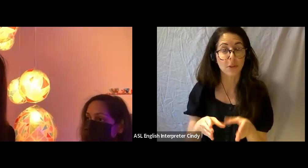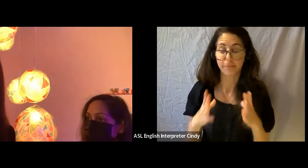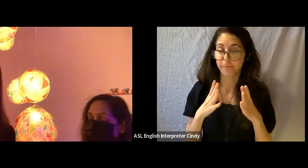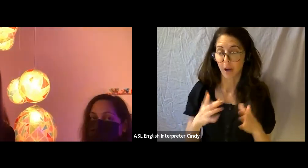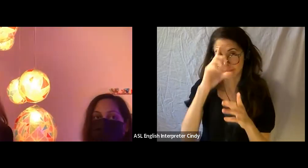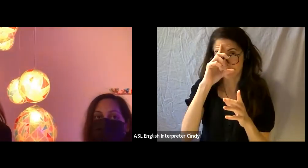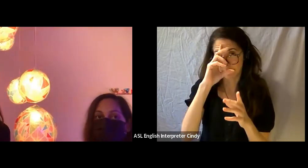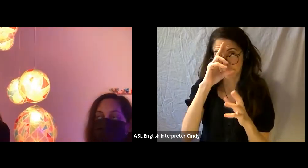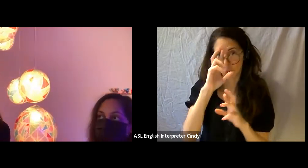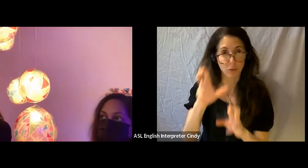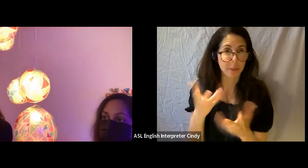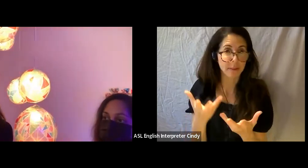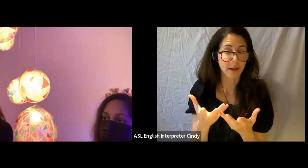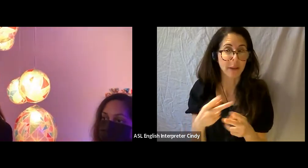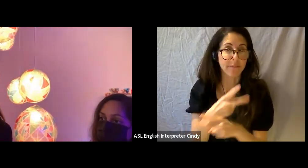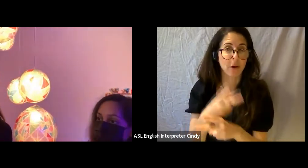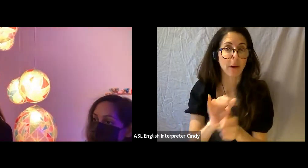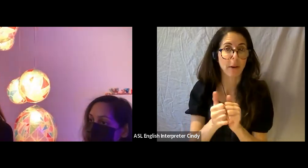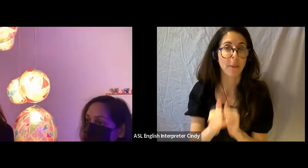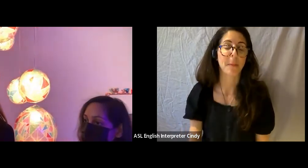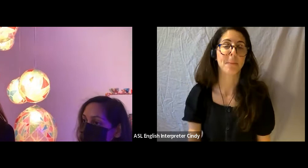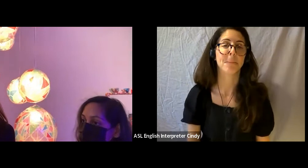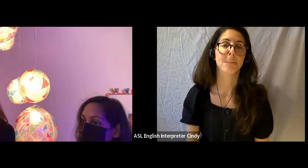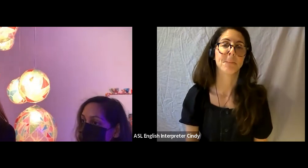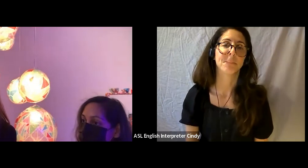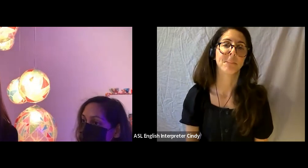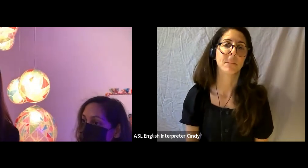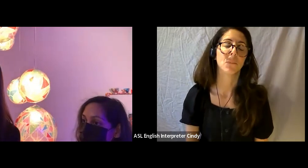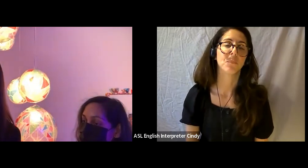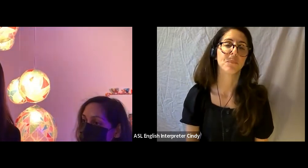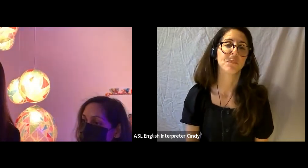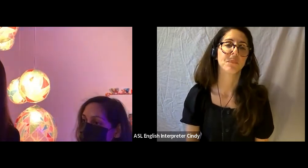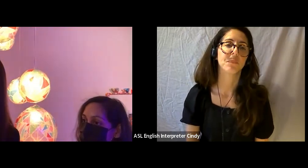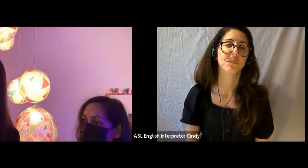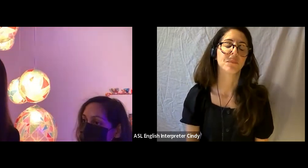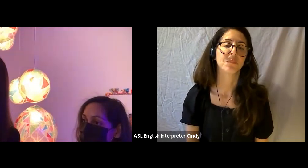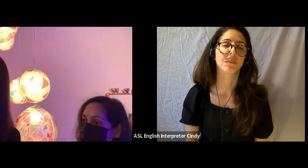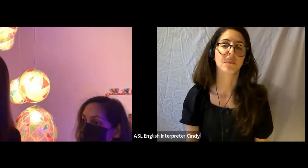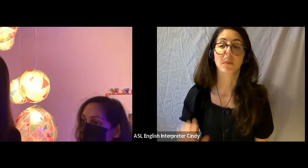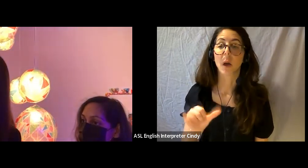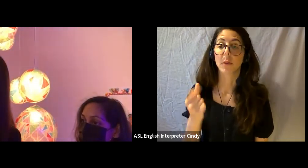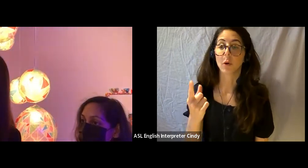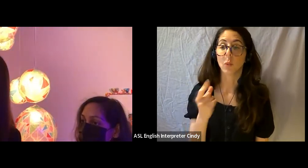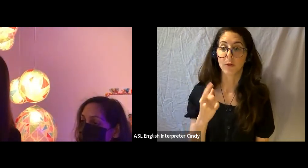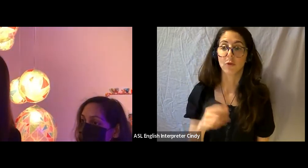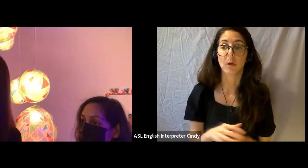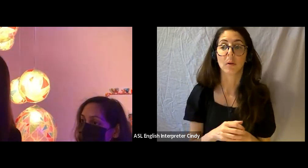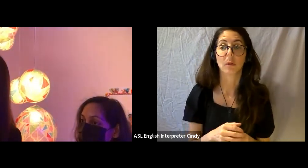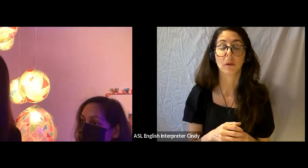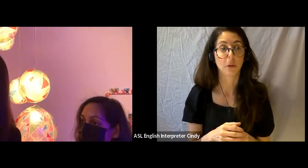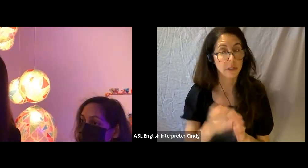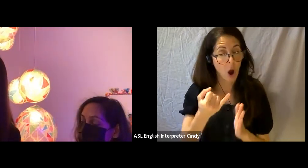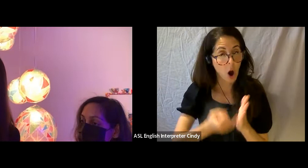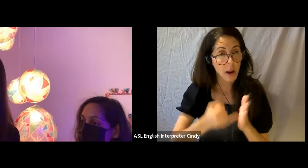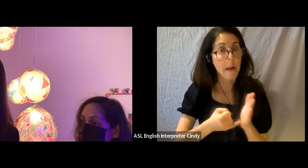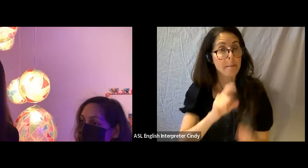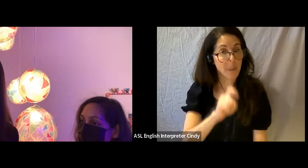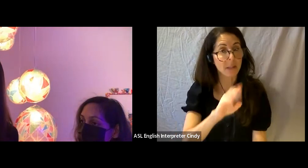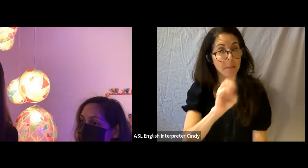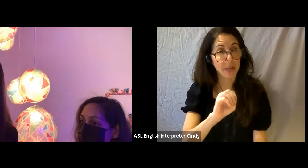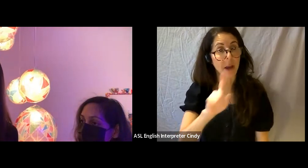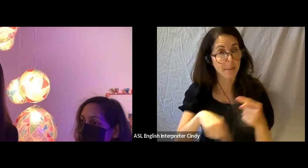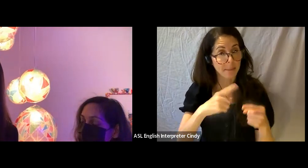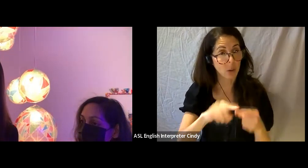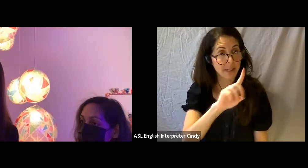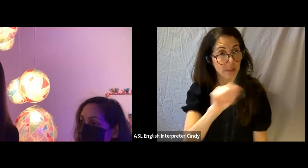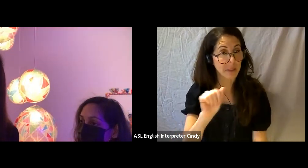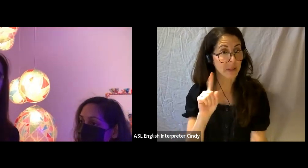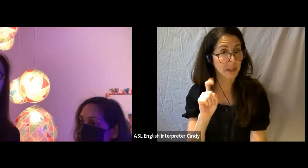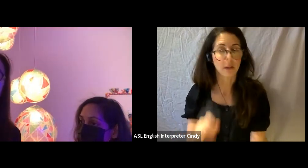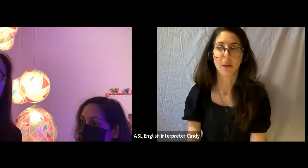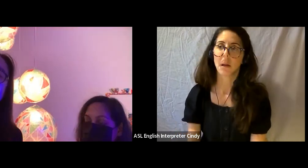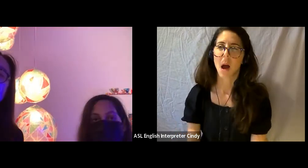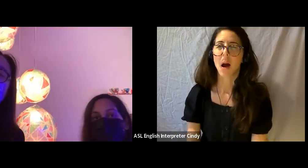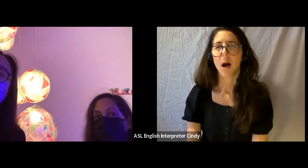And then someone asked: Does our art need to be about disability? No, it does not